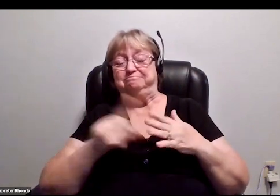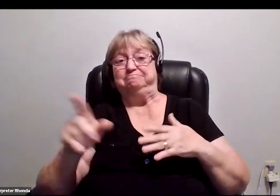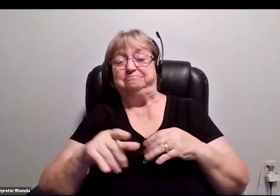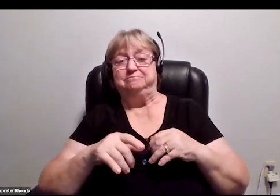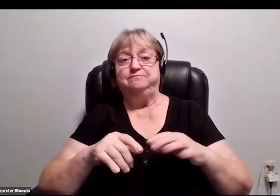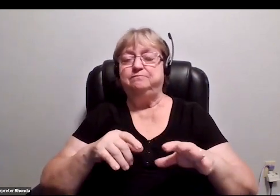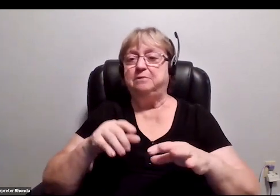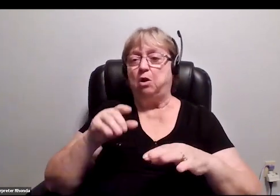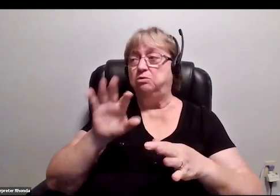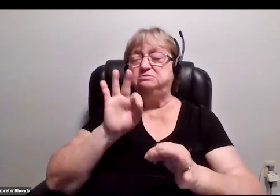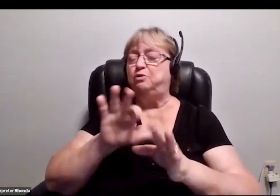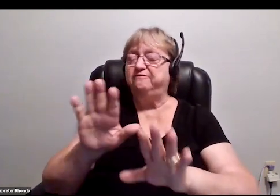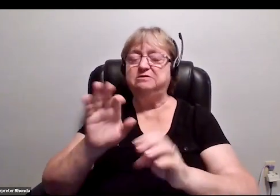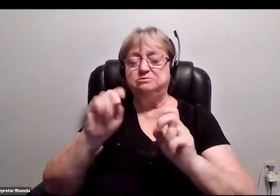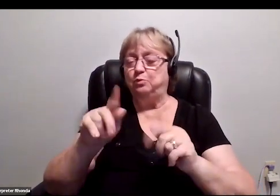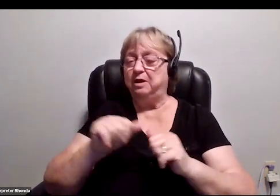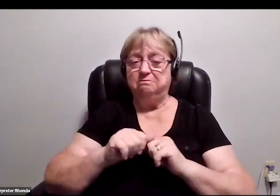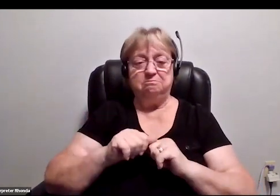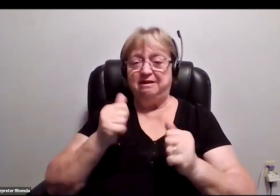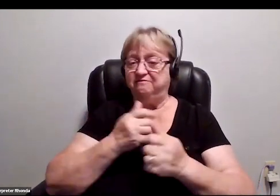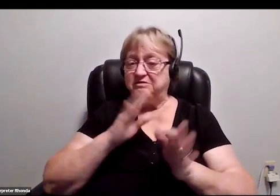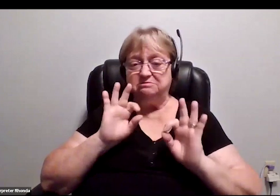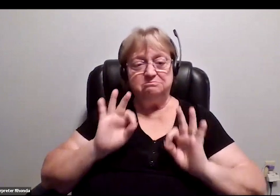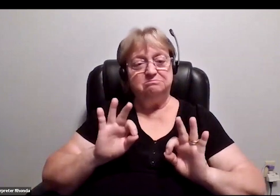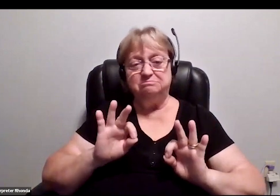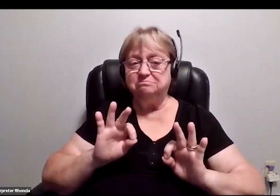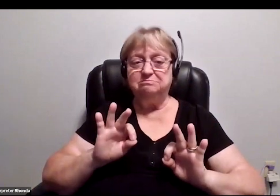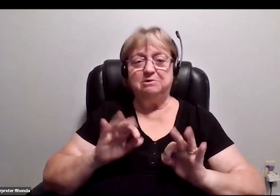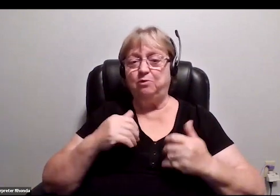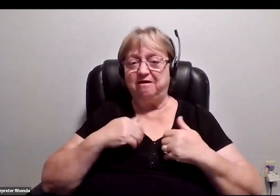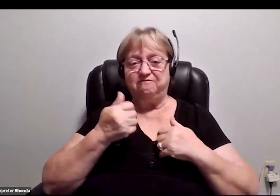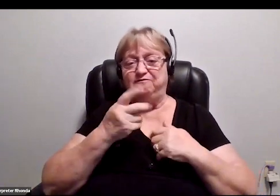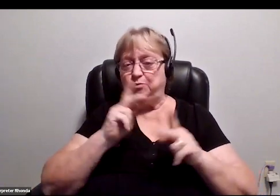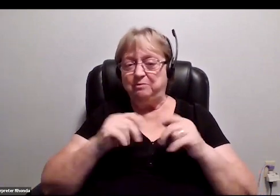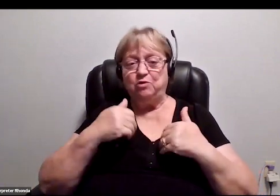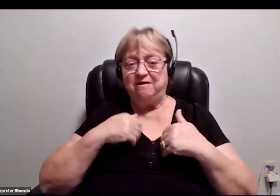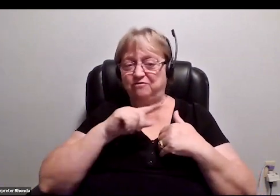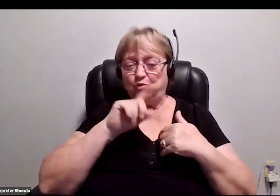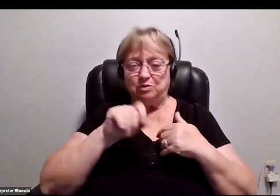You're perfect. Yes. All is well. We've got a few folks having questions here in the chat.